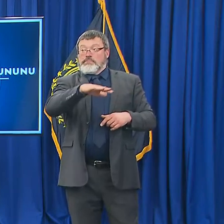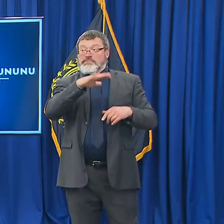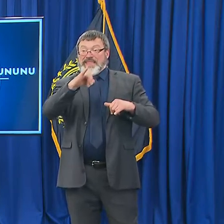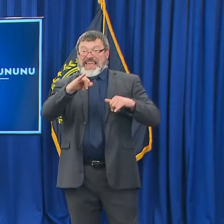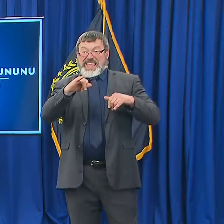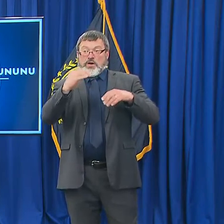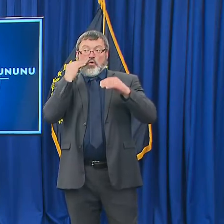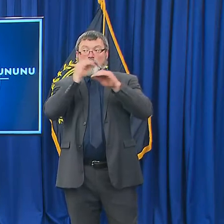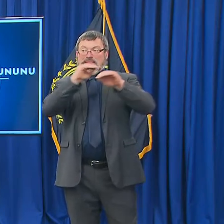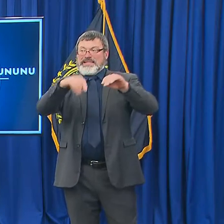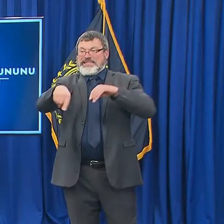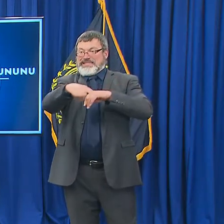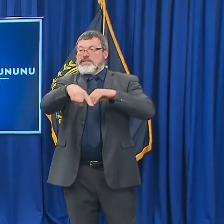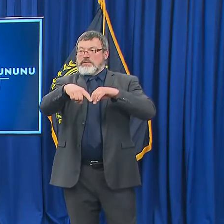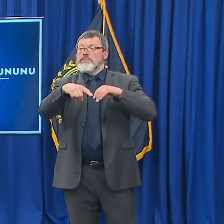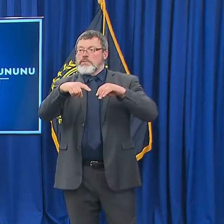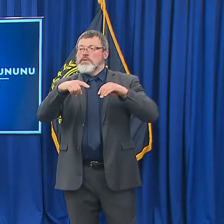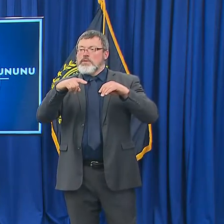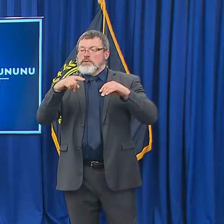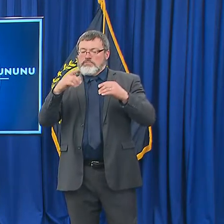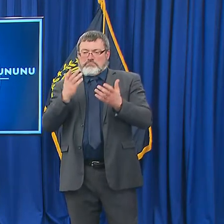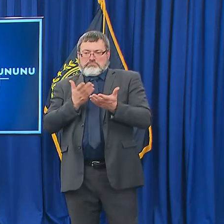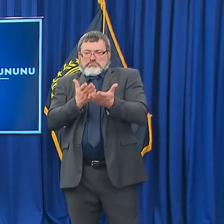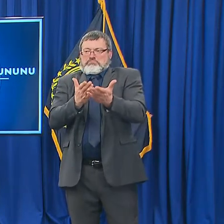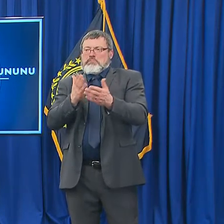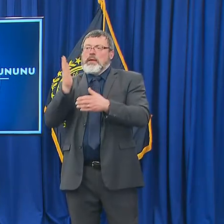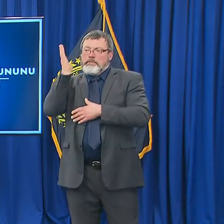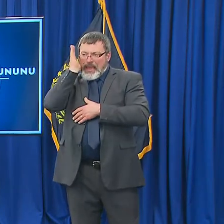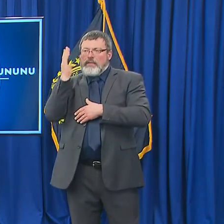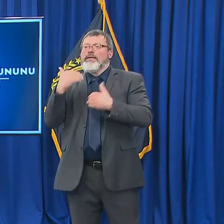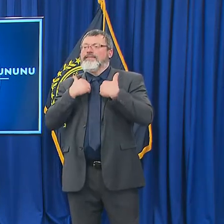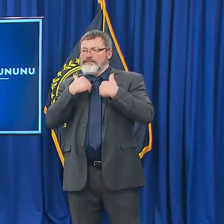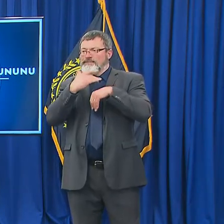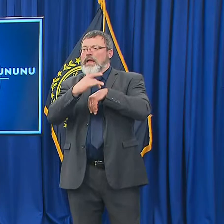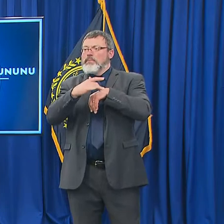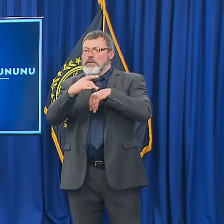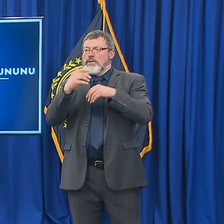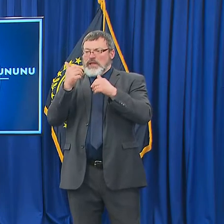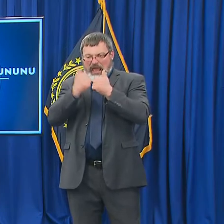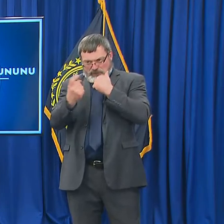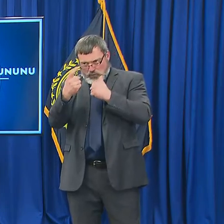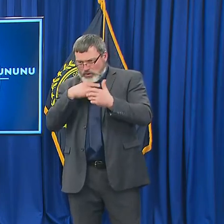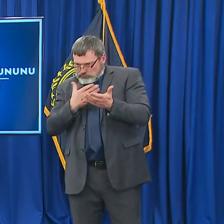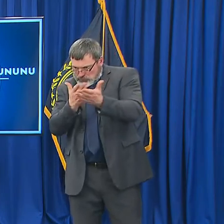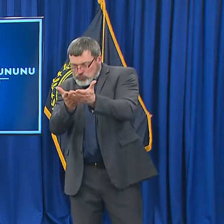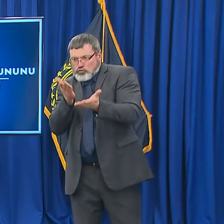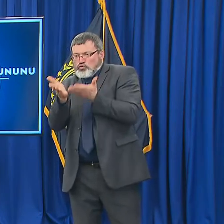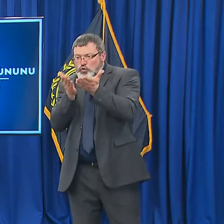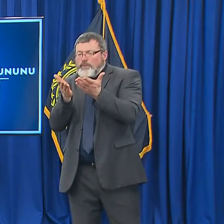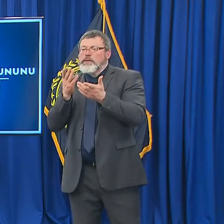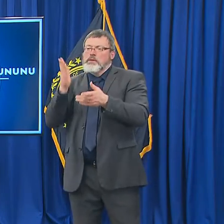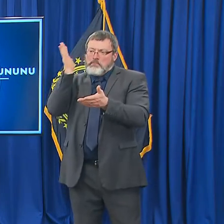Unfortunately you have also a few protesters that are there. There they are now onto the property it's become a bit of a different situation.